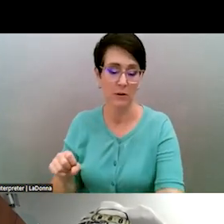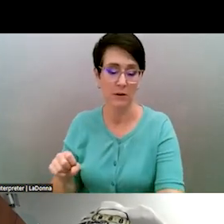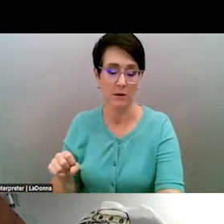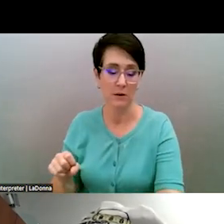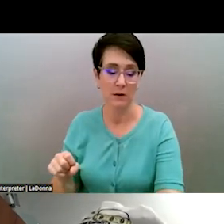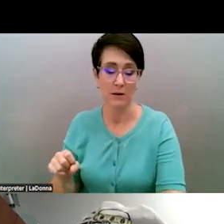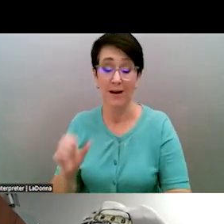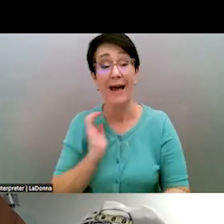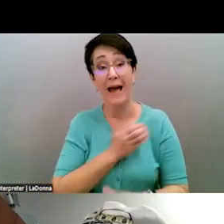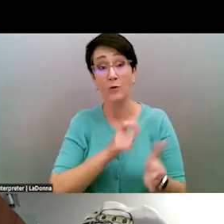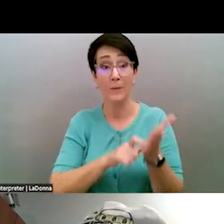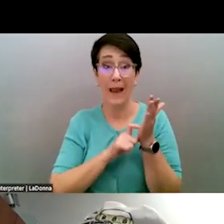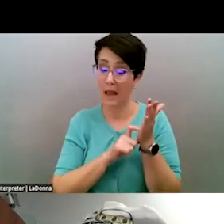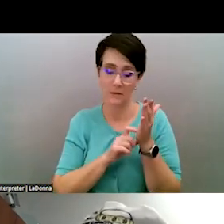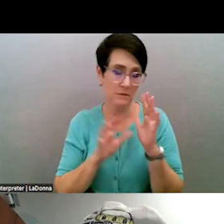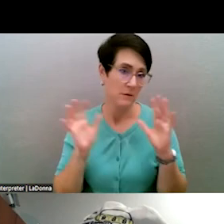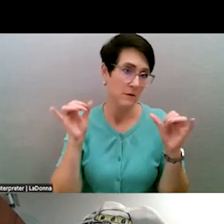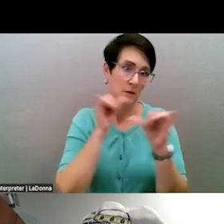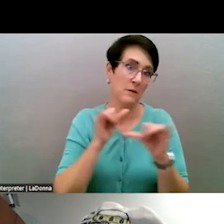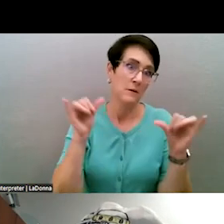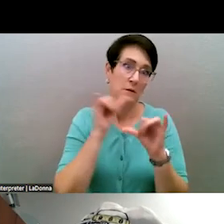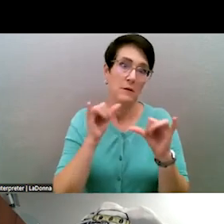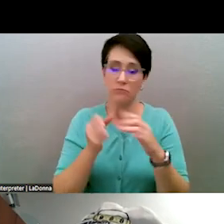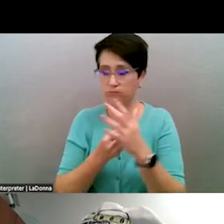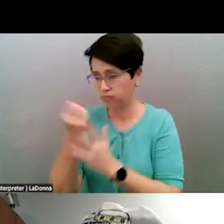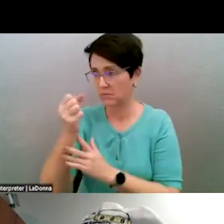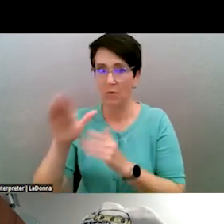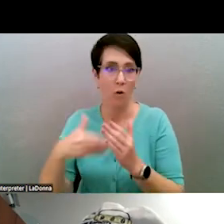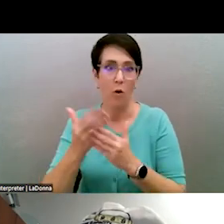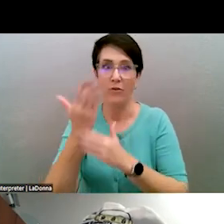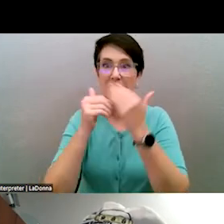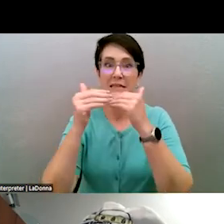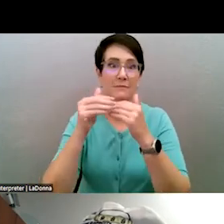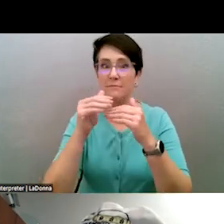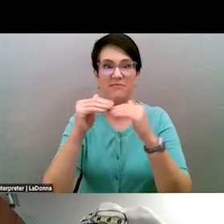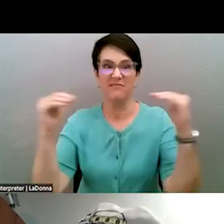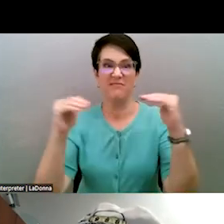BREAKING ALL CEILINGS WE HAVE EVER SEEN. SO WE ARE FRYING TO DO AS MUCH AS WE CAN,